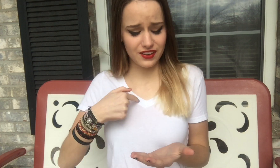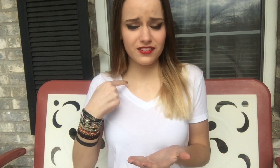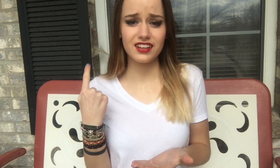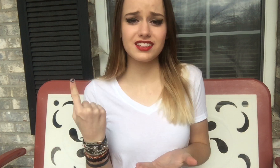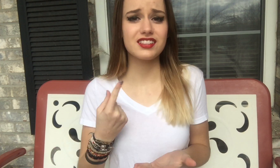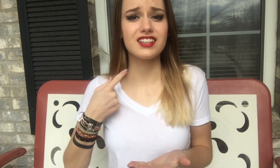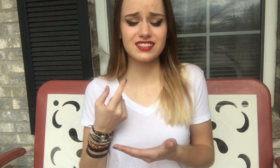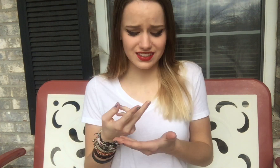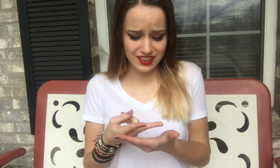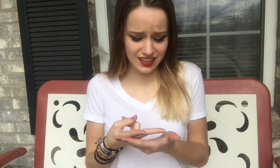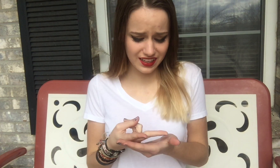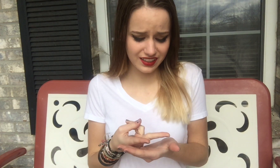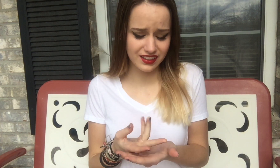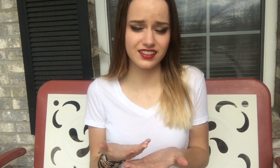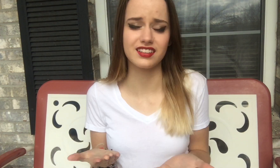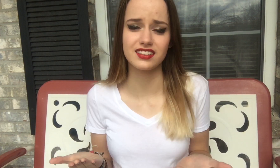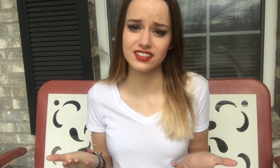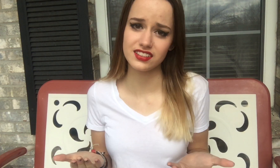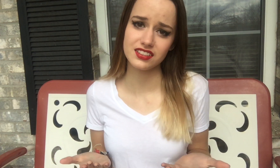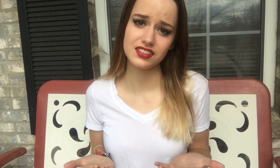If I just lay here